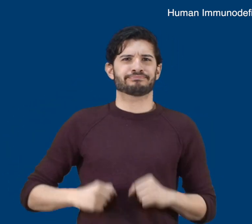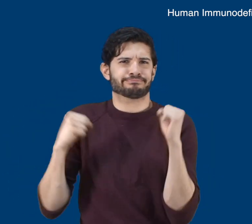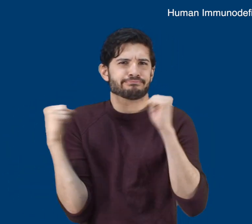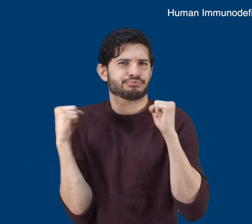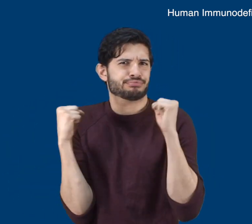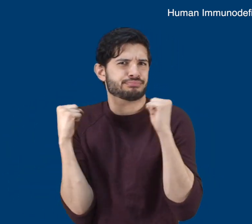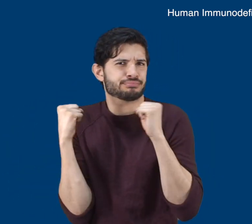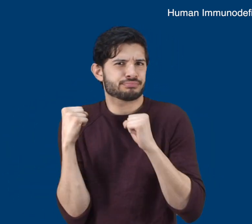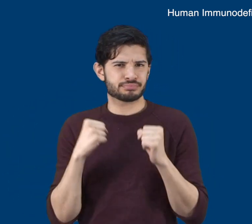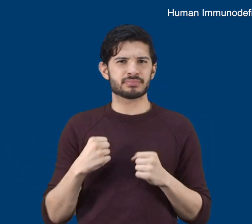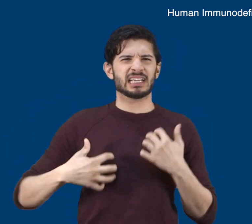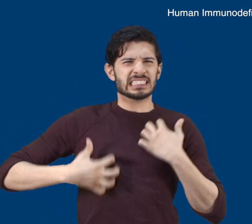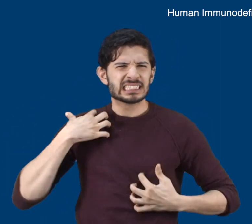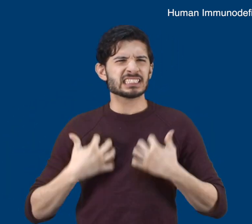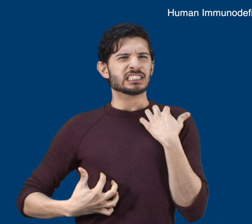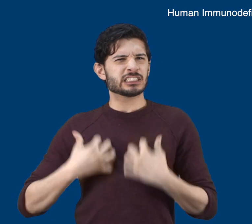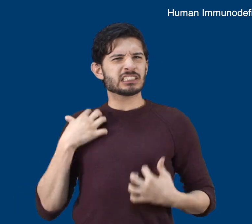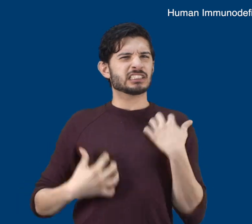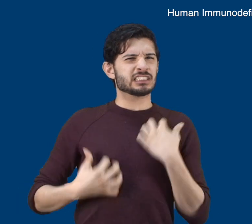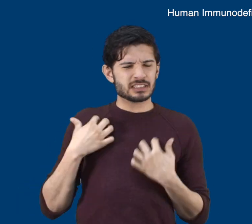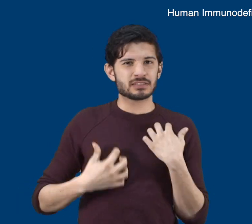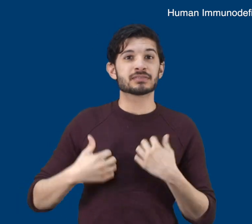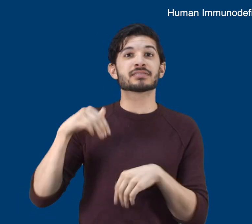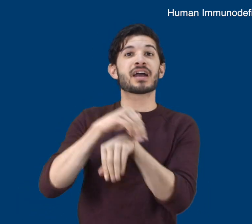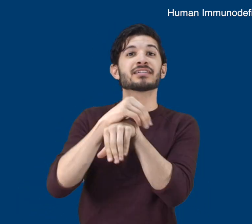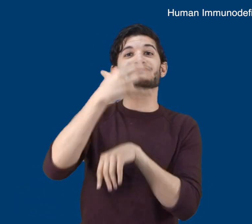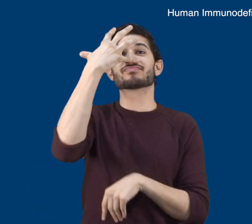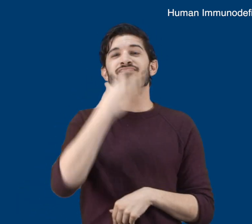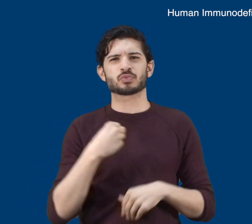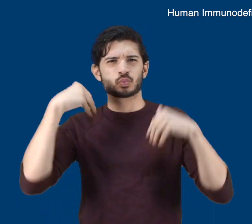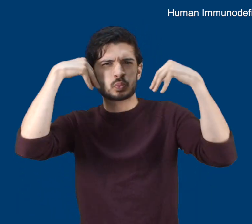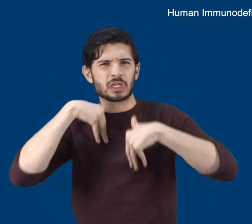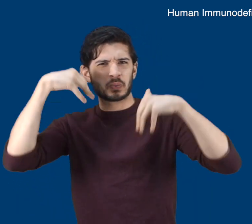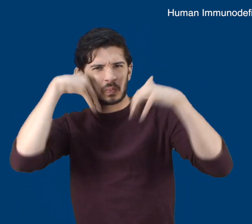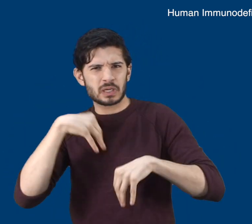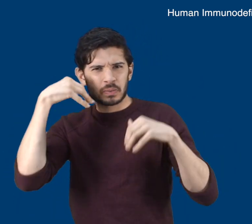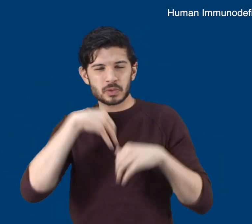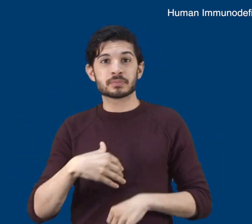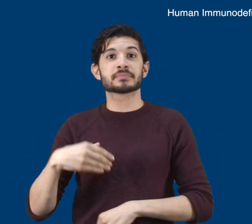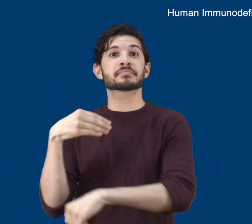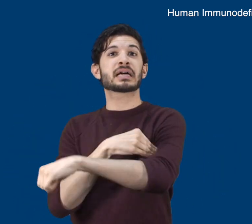chills, rash, night sweats,